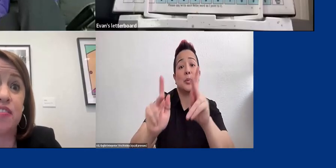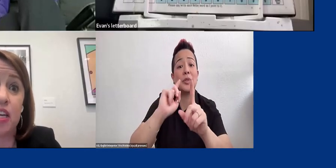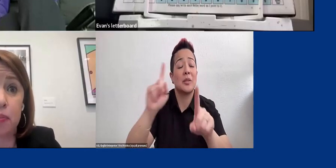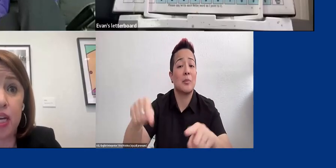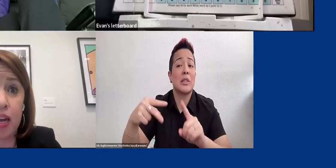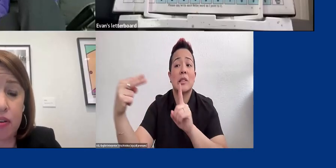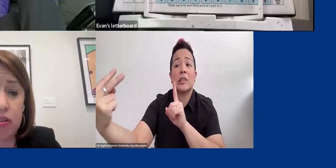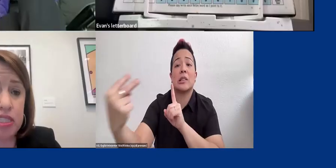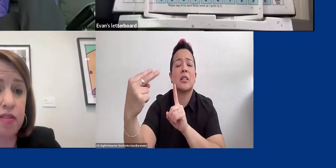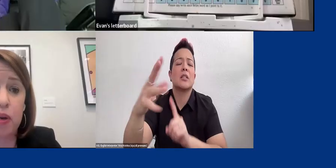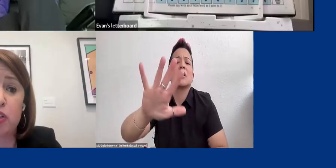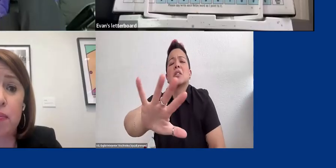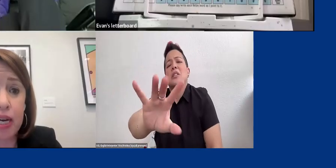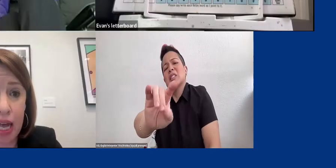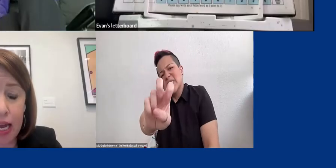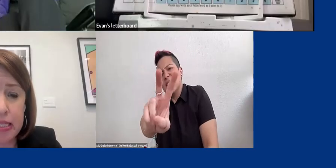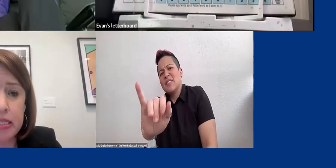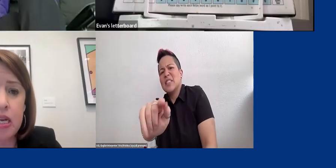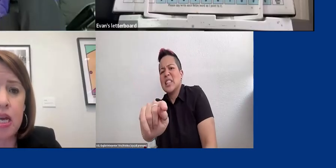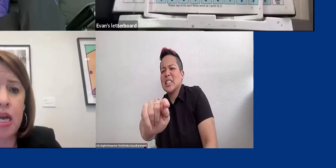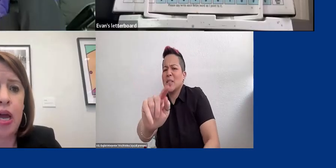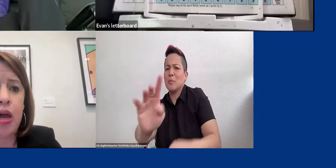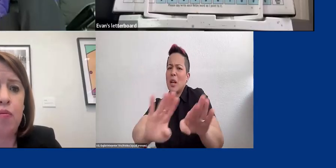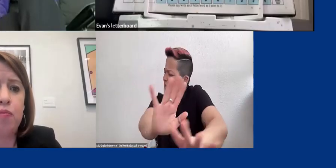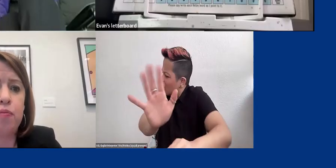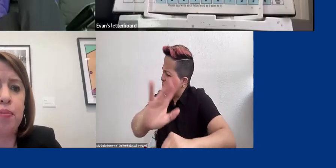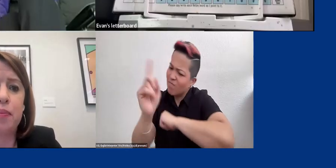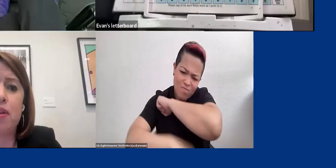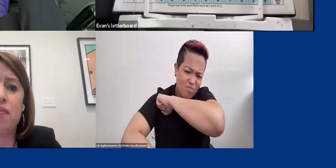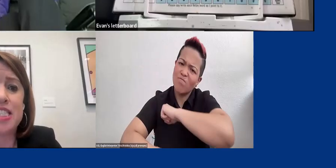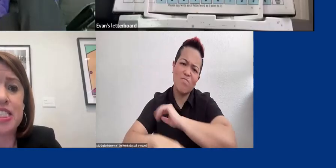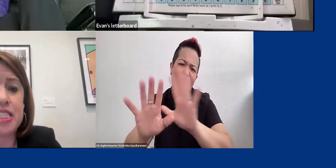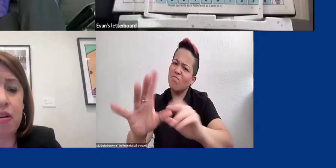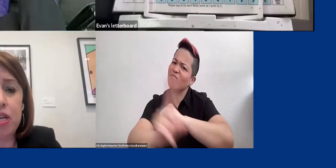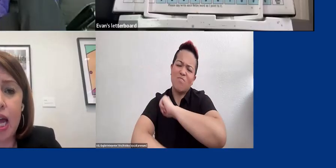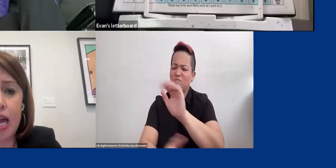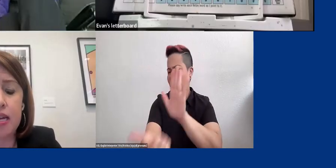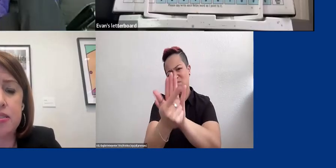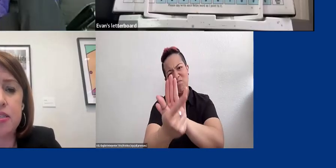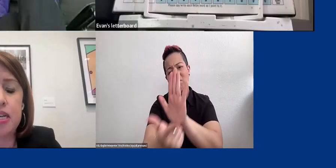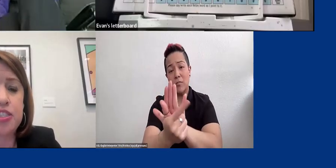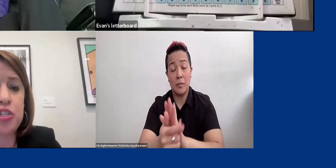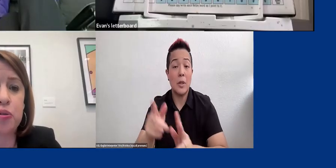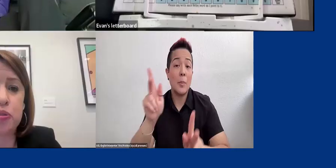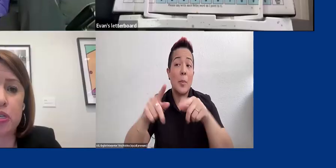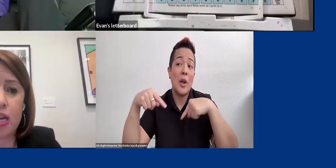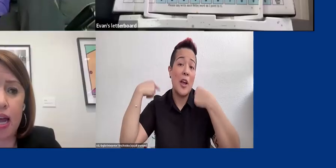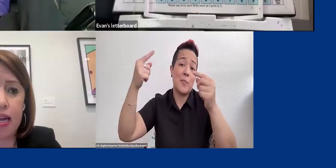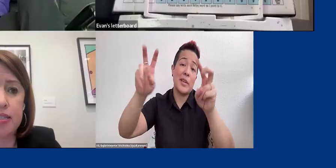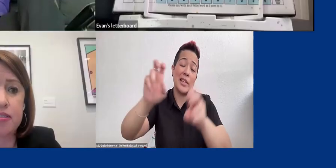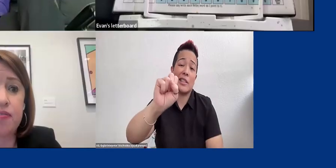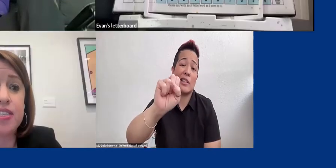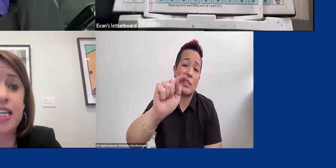deviant behavior. It's even been criminalized. People have been sterilized, institutionalized,